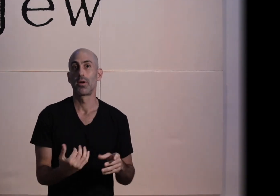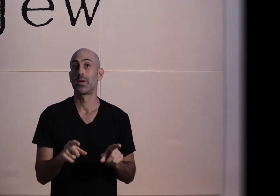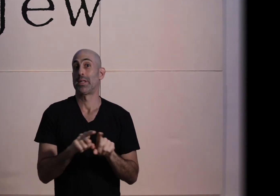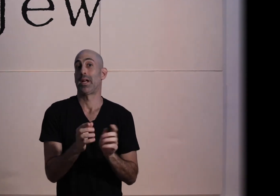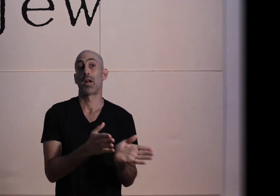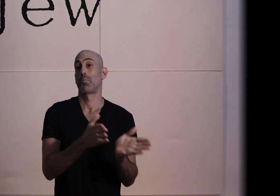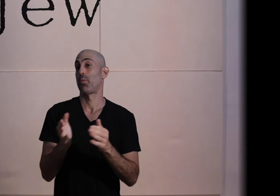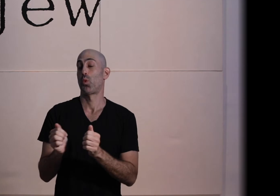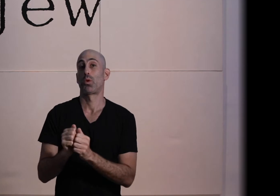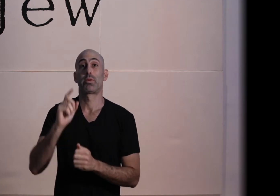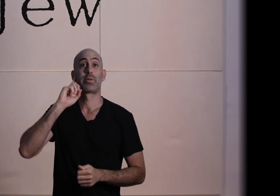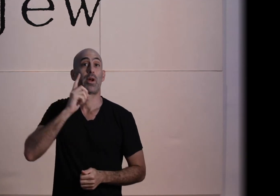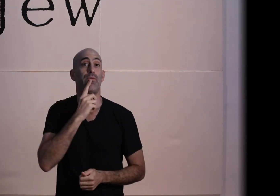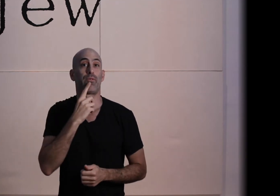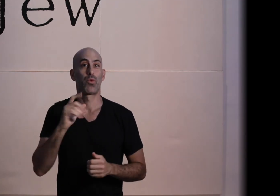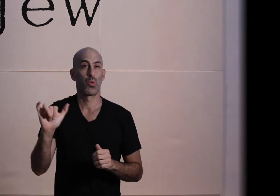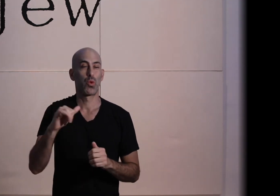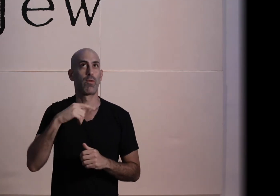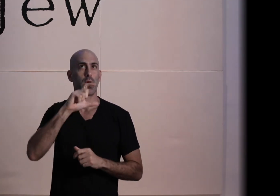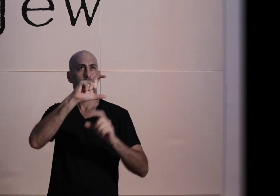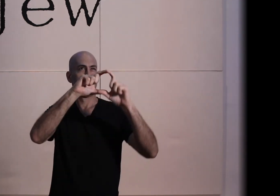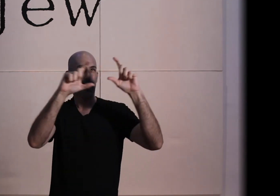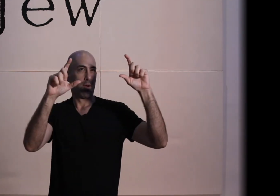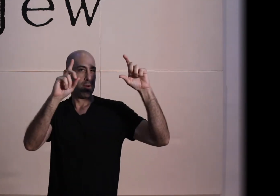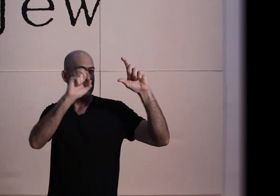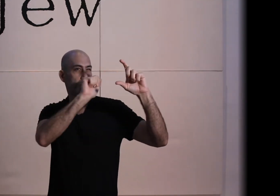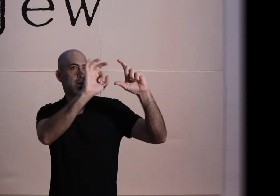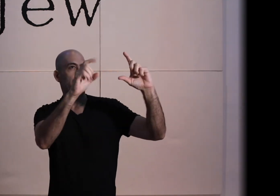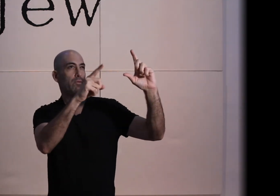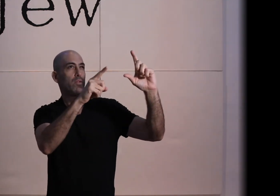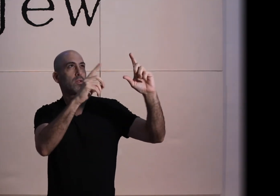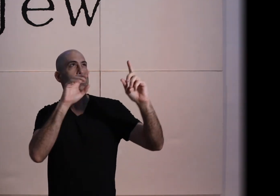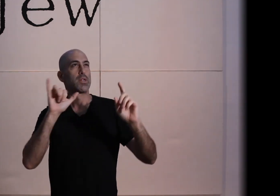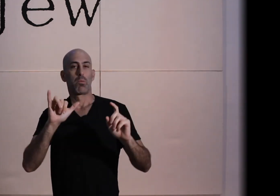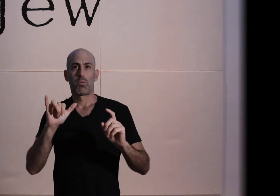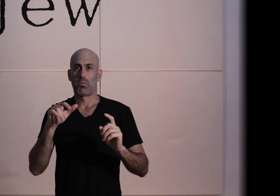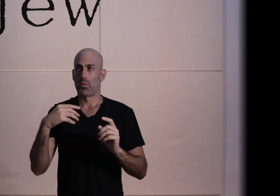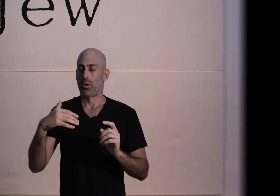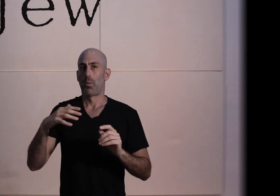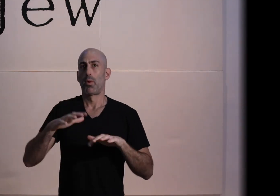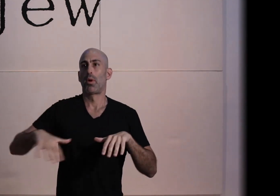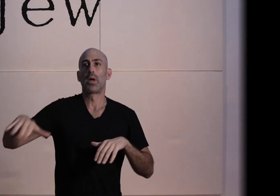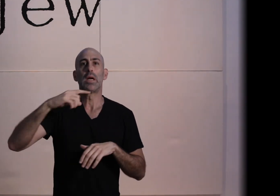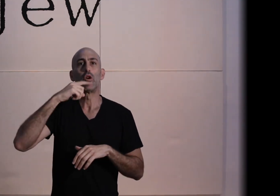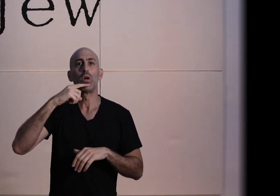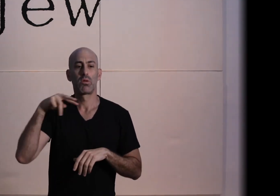It is the same with the word “Deaf” and its framing as well. The general hearing population views it